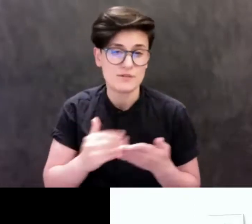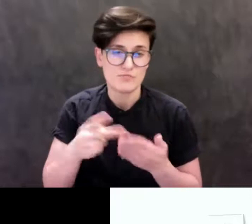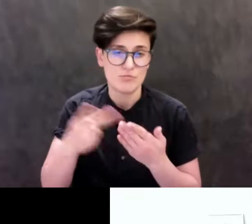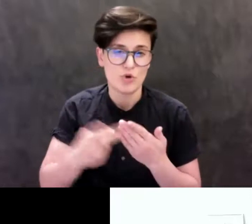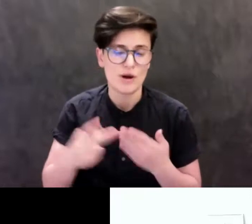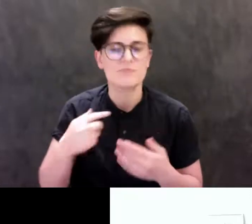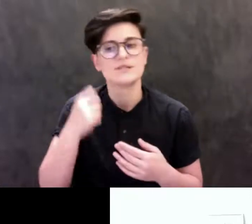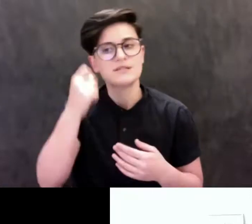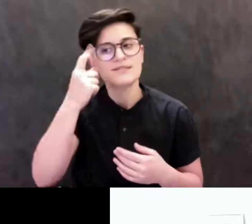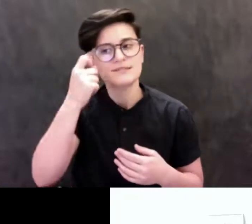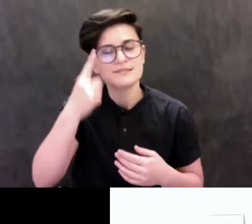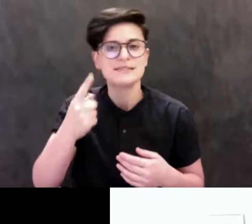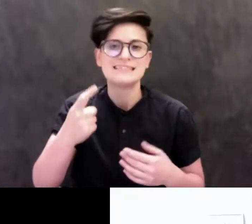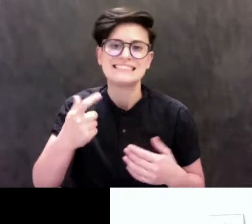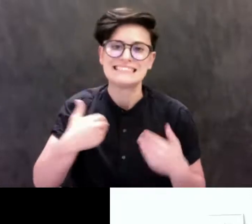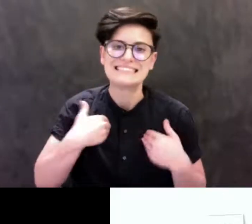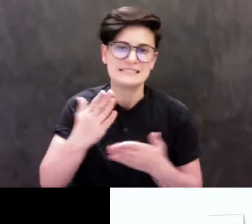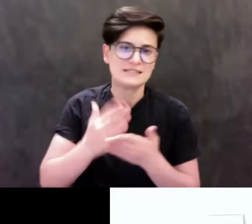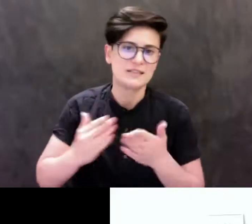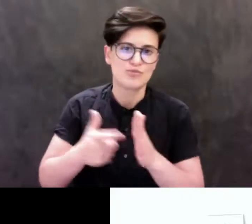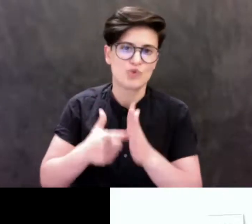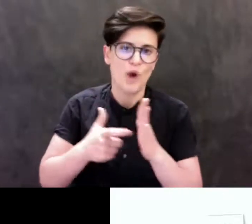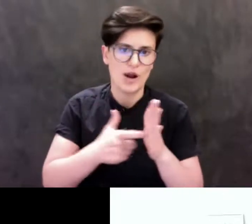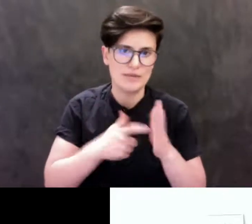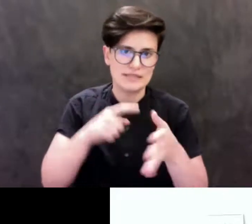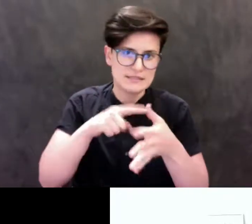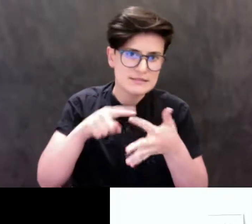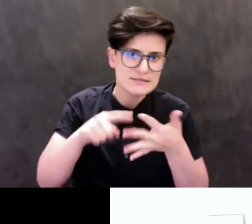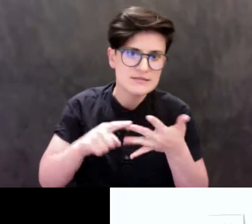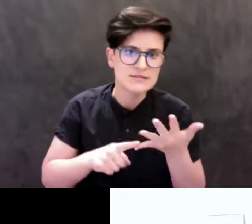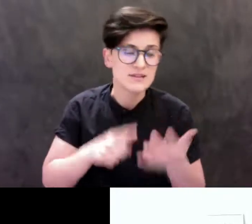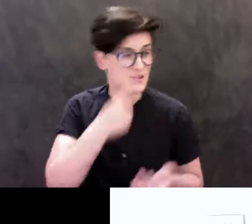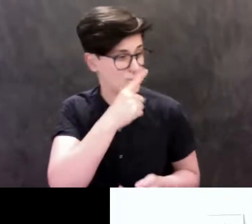________________________________________ Can you tell us what those are? ________________________________________ Absolutely.